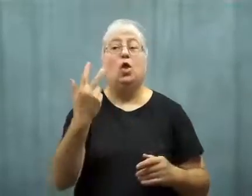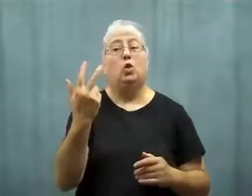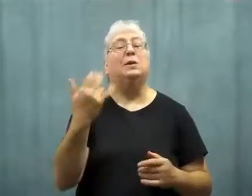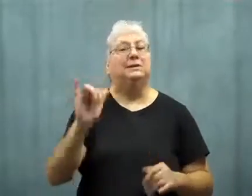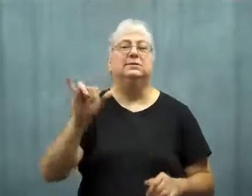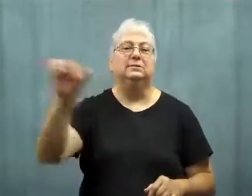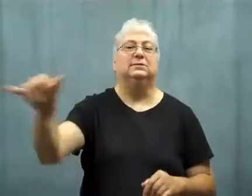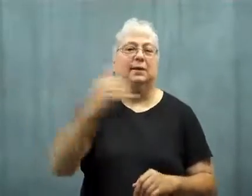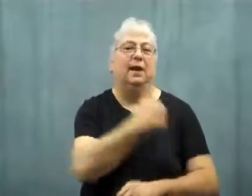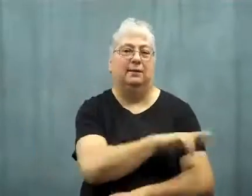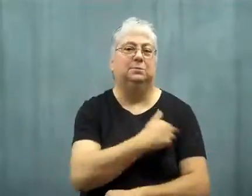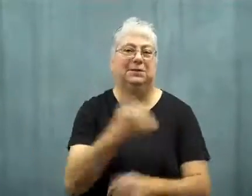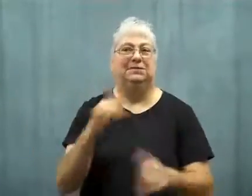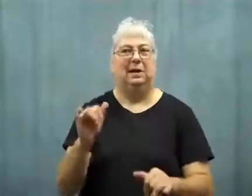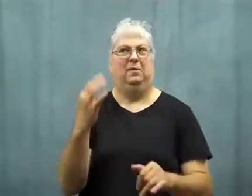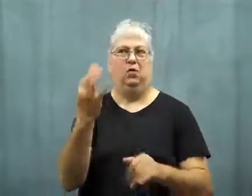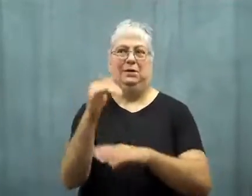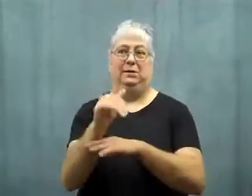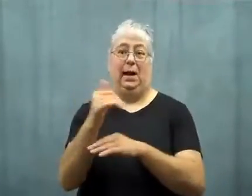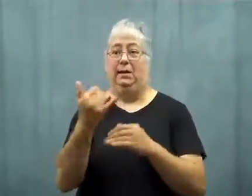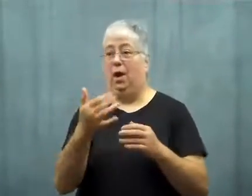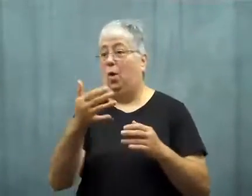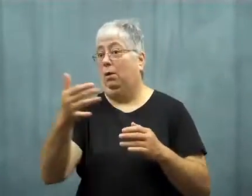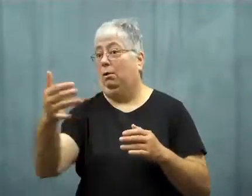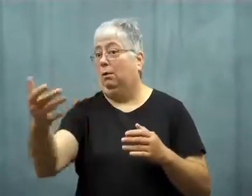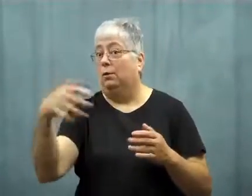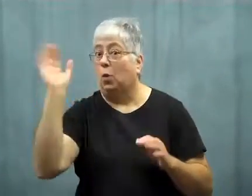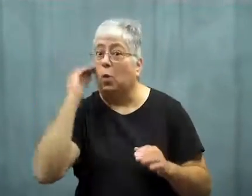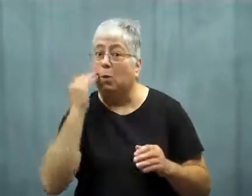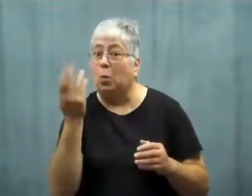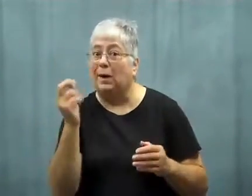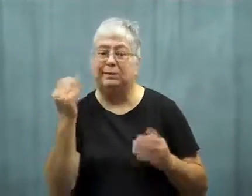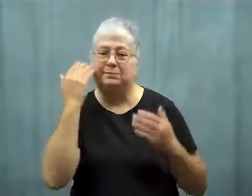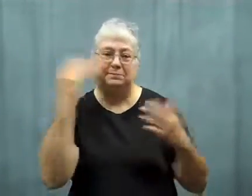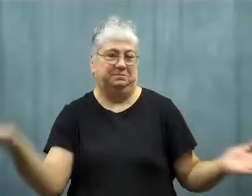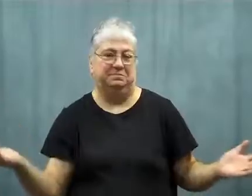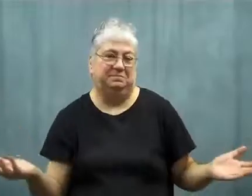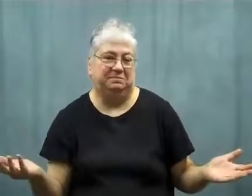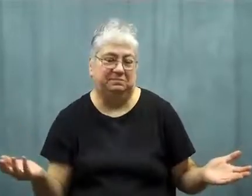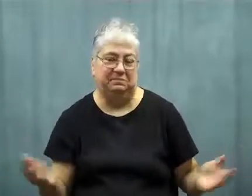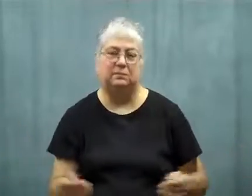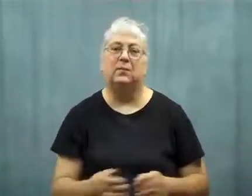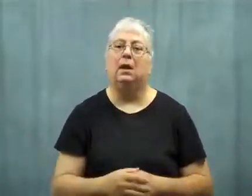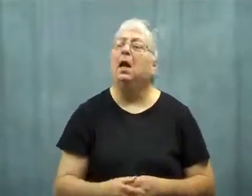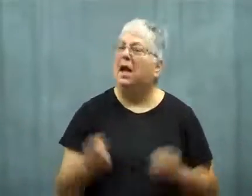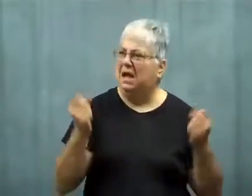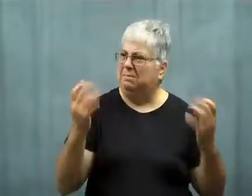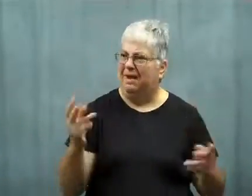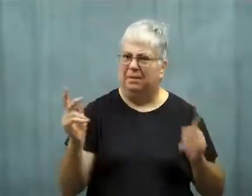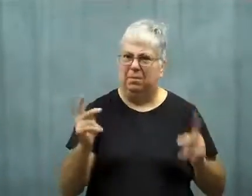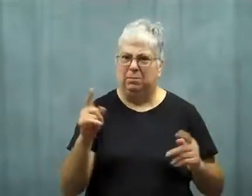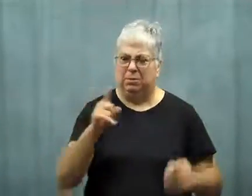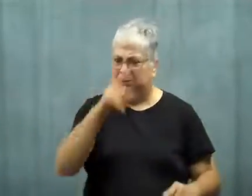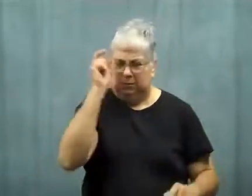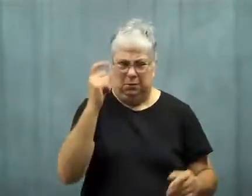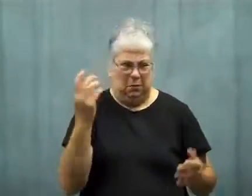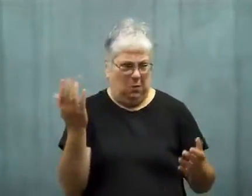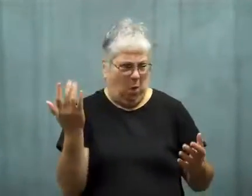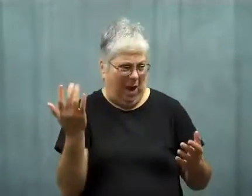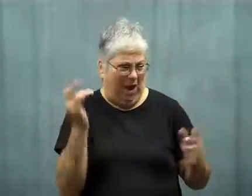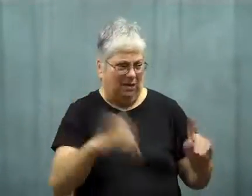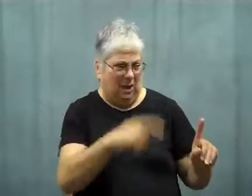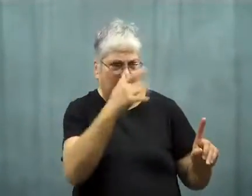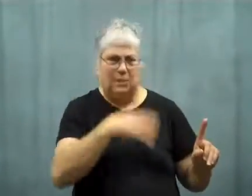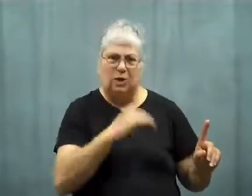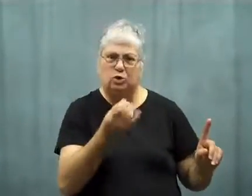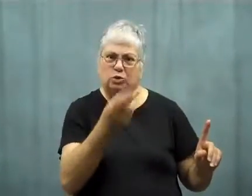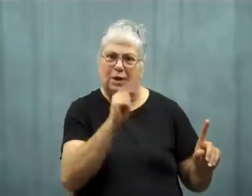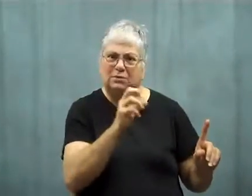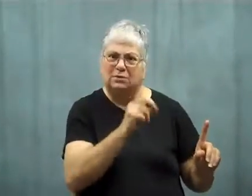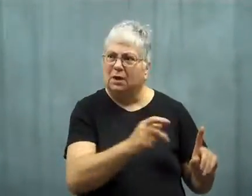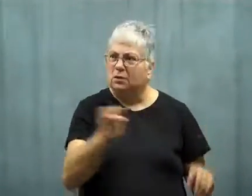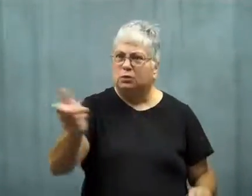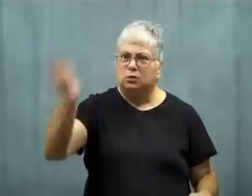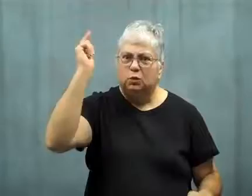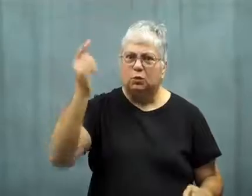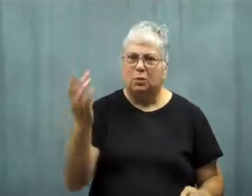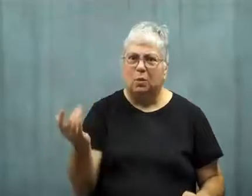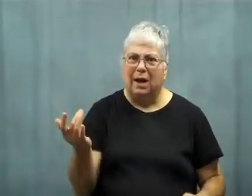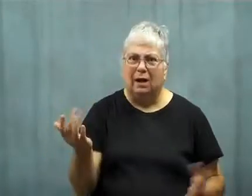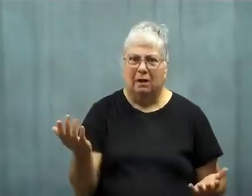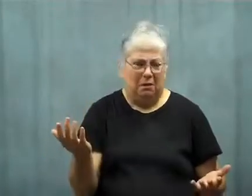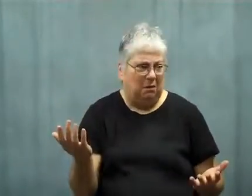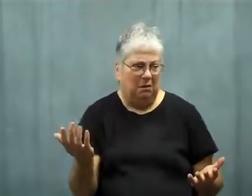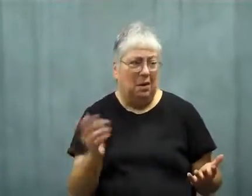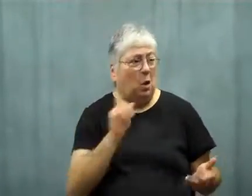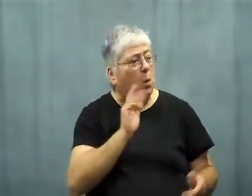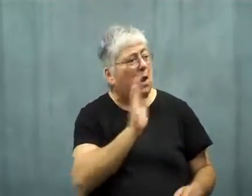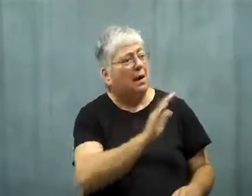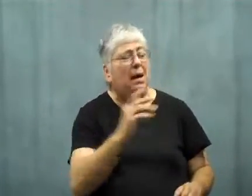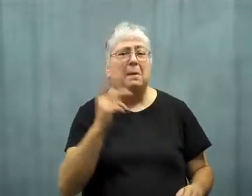Three others were still hospitalized Friday night, no idea when they'll be released.